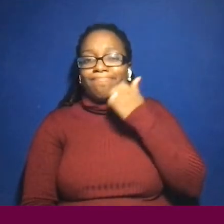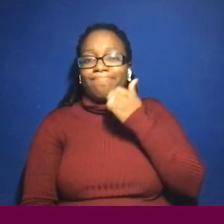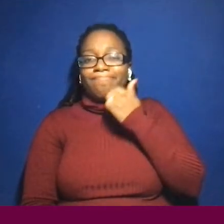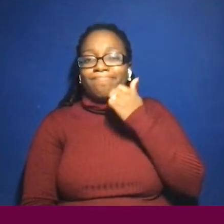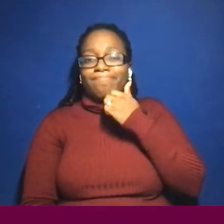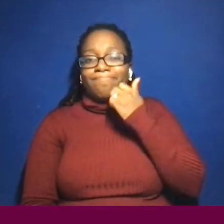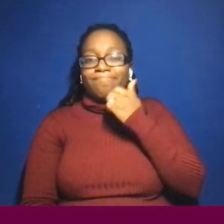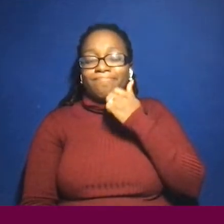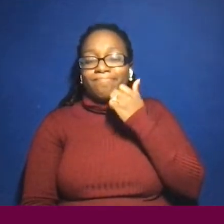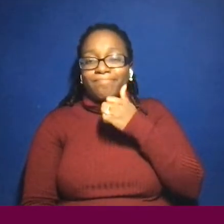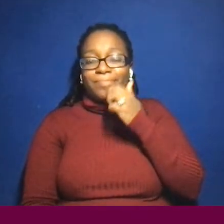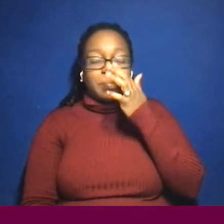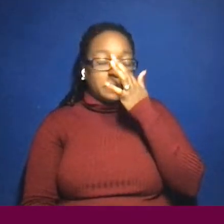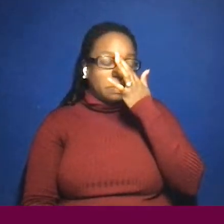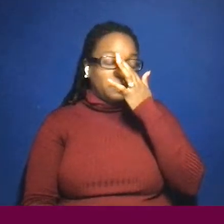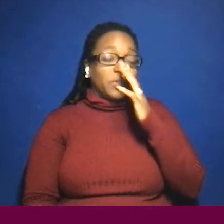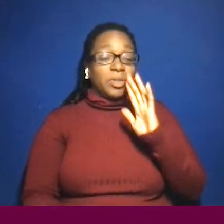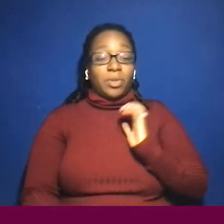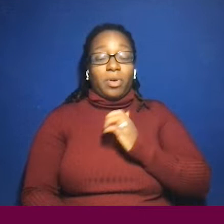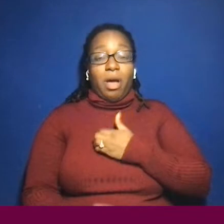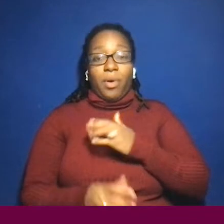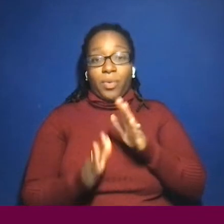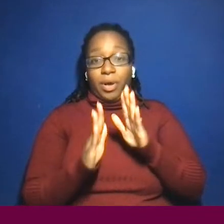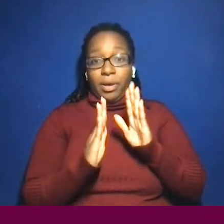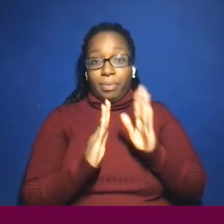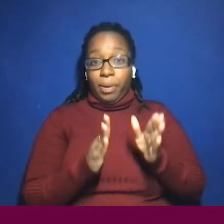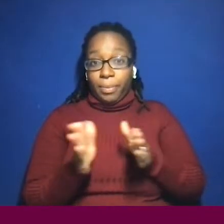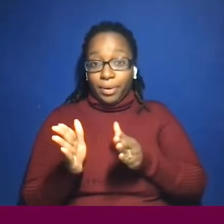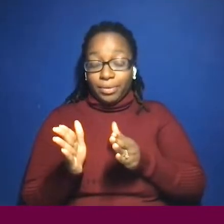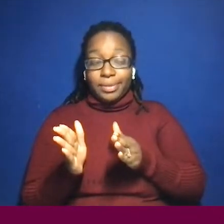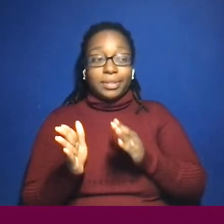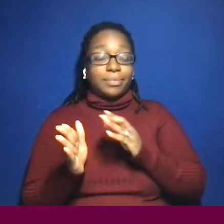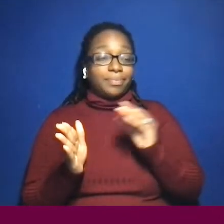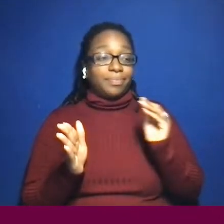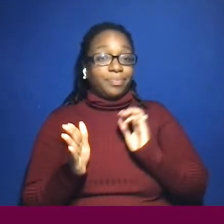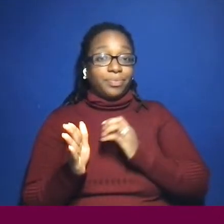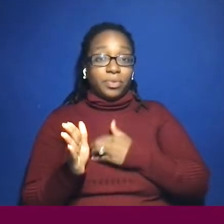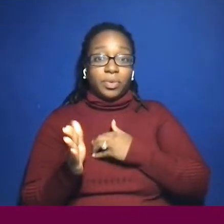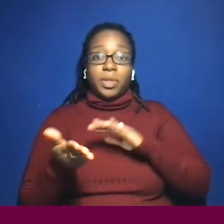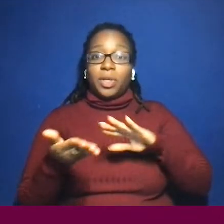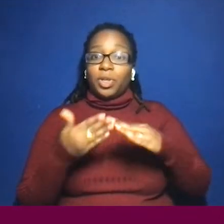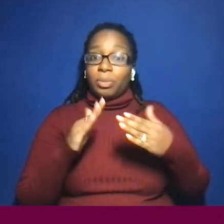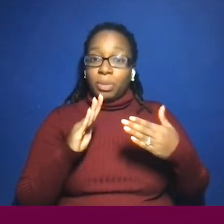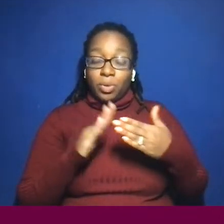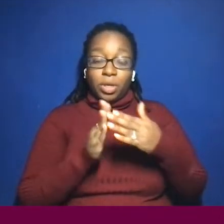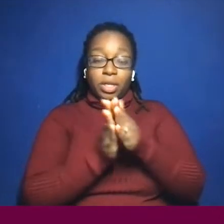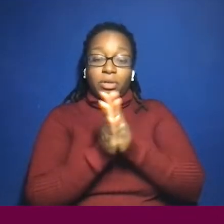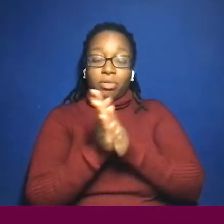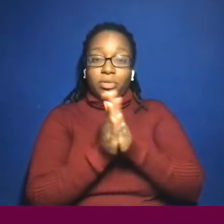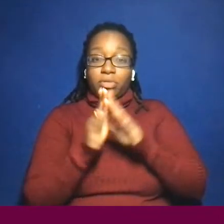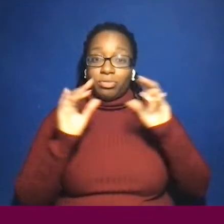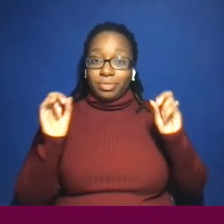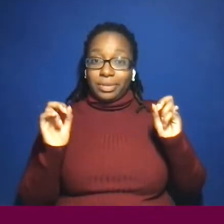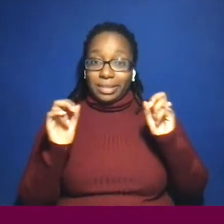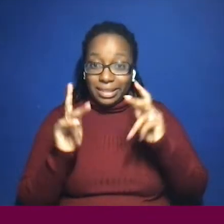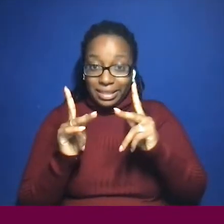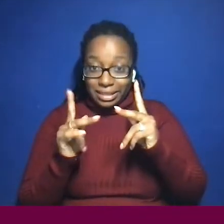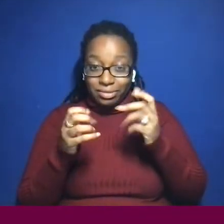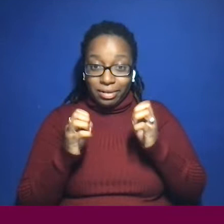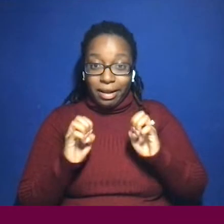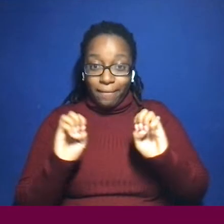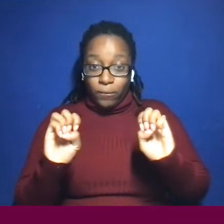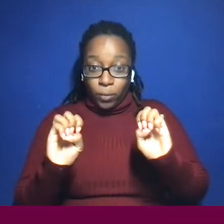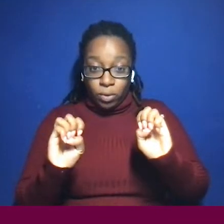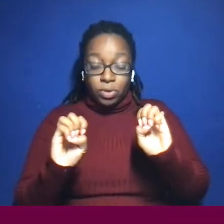our preparedness and our community resilience efforts continue to